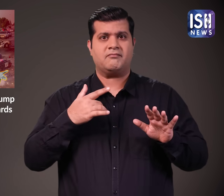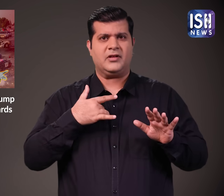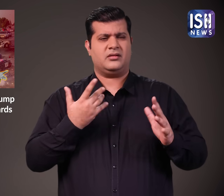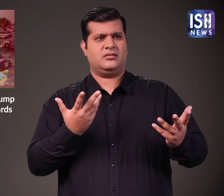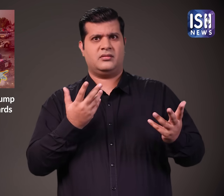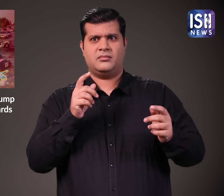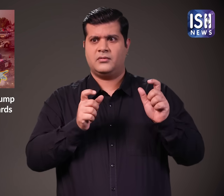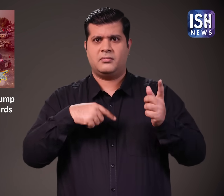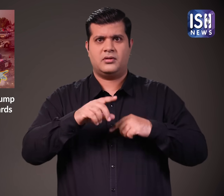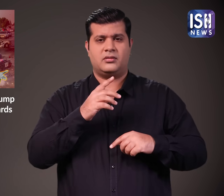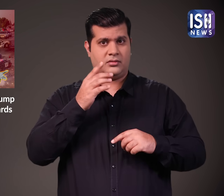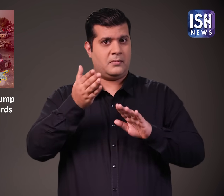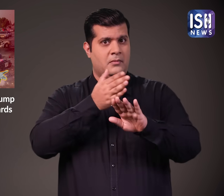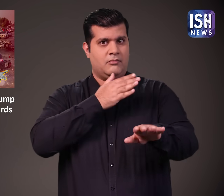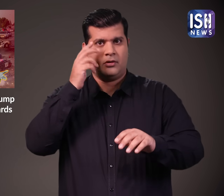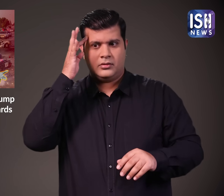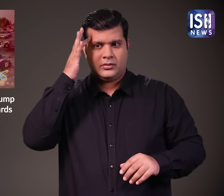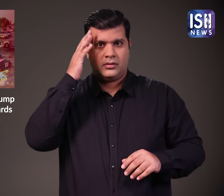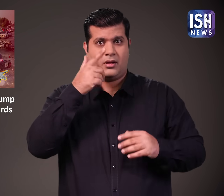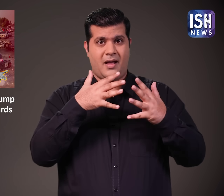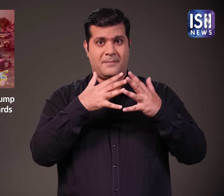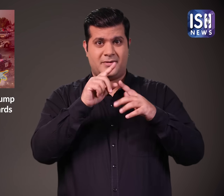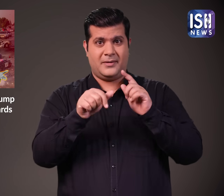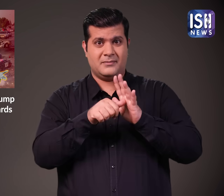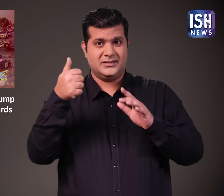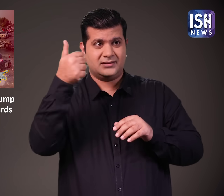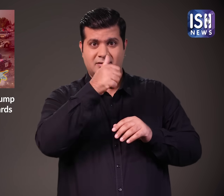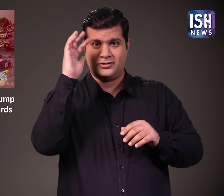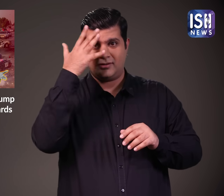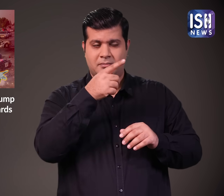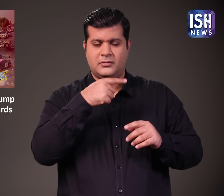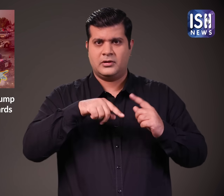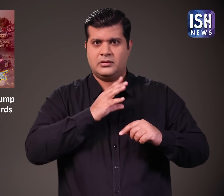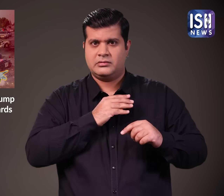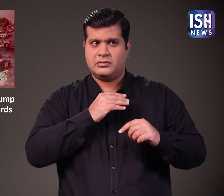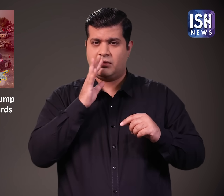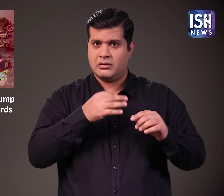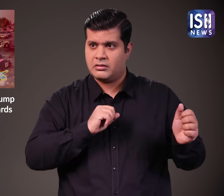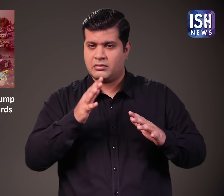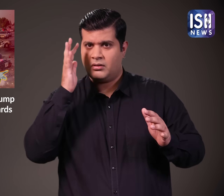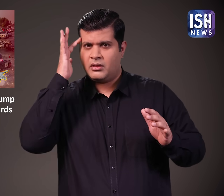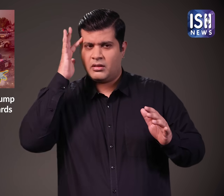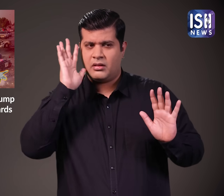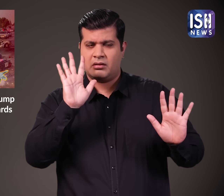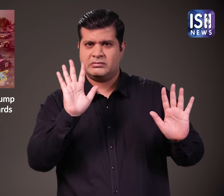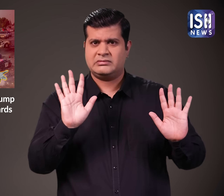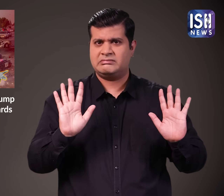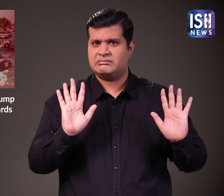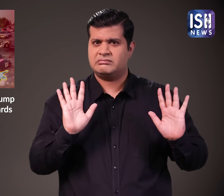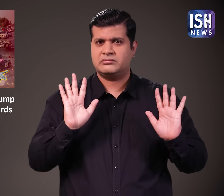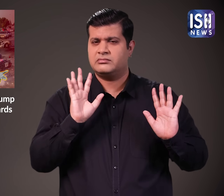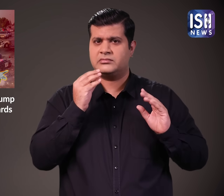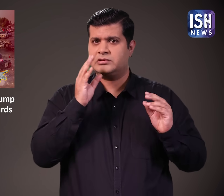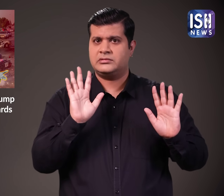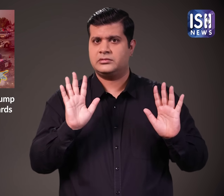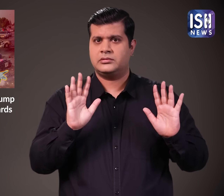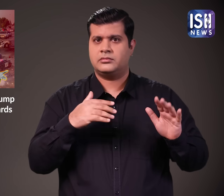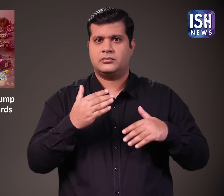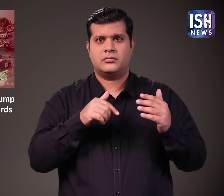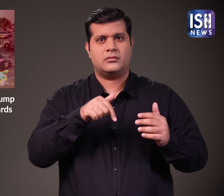People were in disbelief. This worry intensified when Trump was re-elected as the U.S. President.